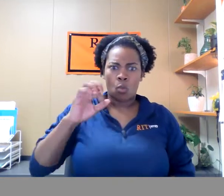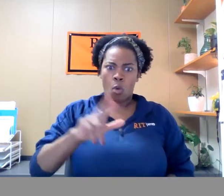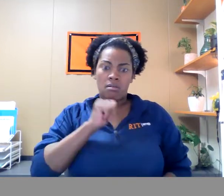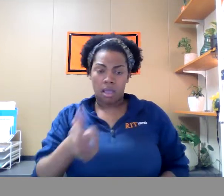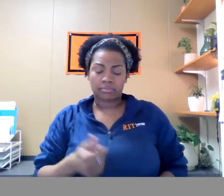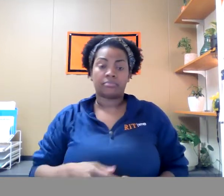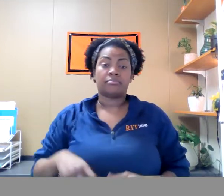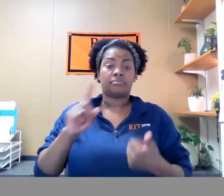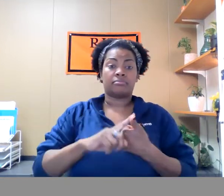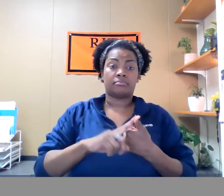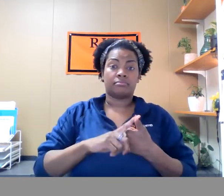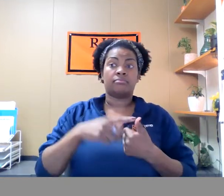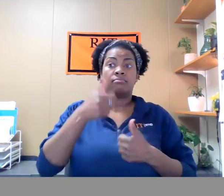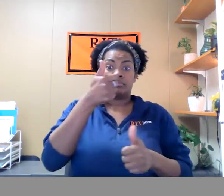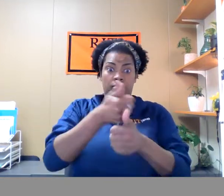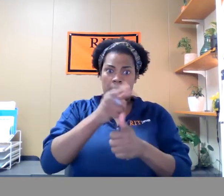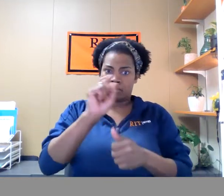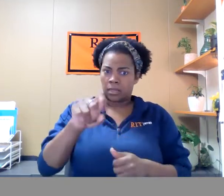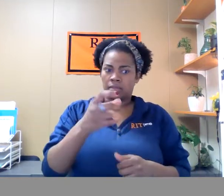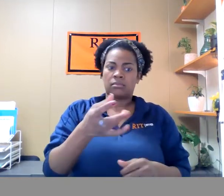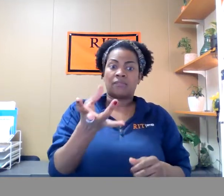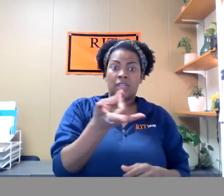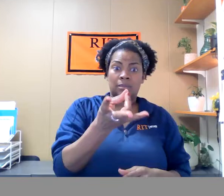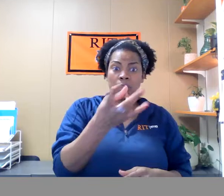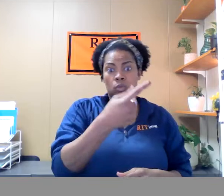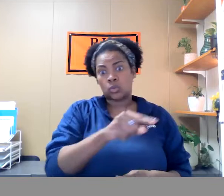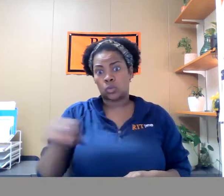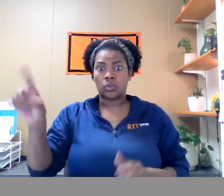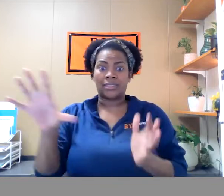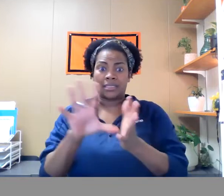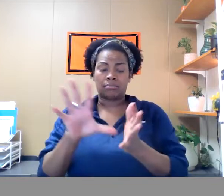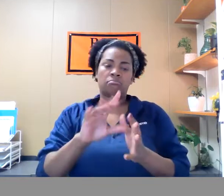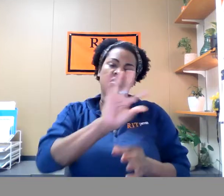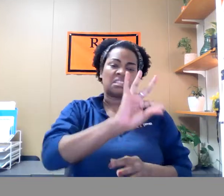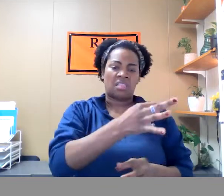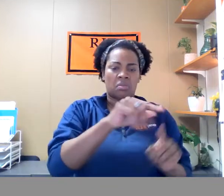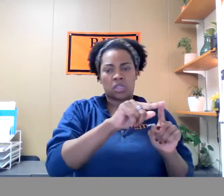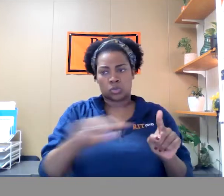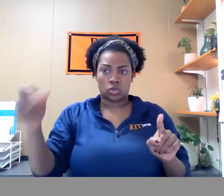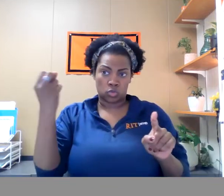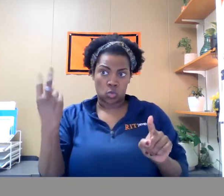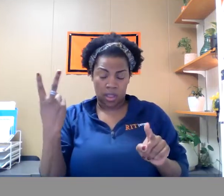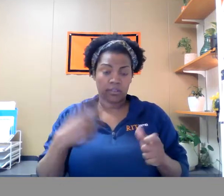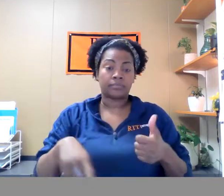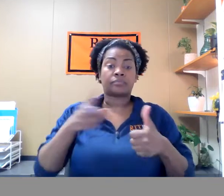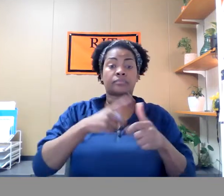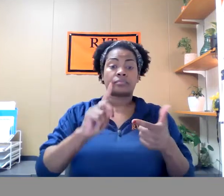So you're probably asking yourself, "Am I eligible to apply or not?" So if you are a high-school student in grades 9 through 12